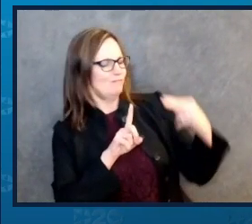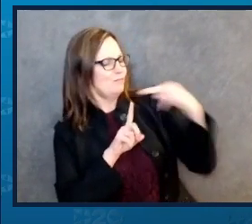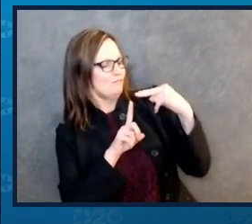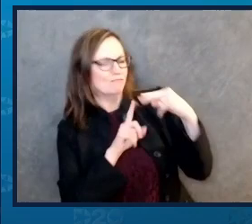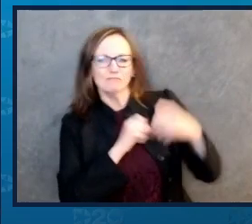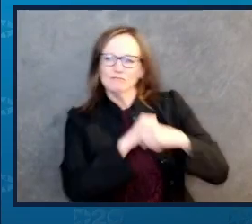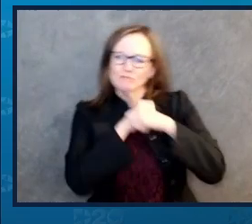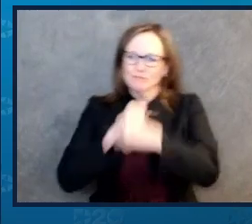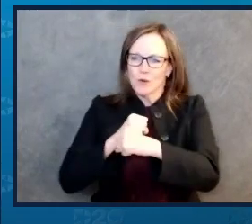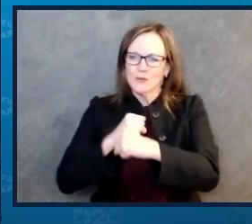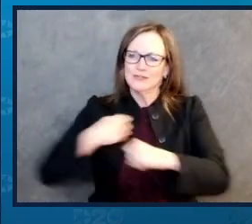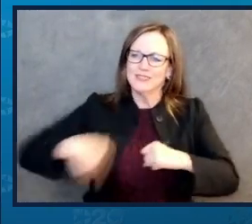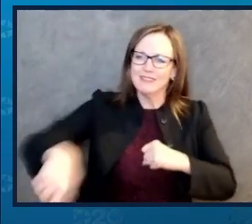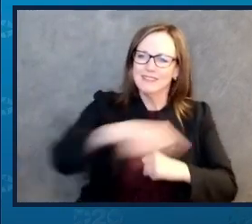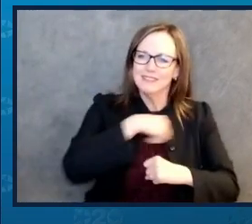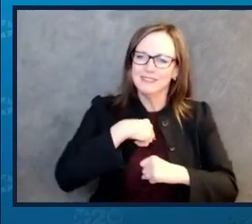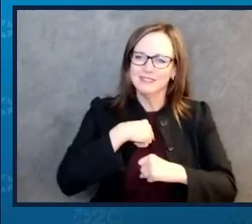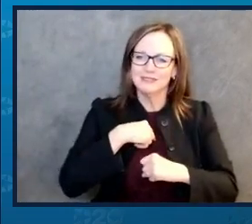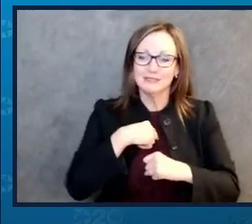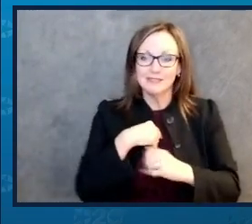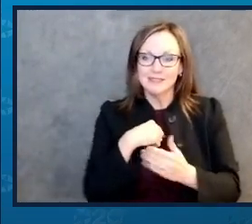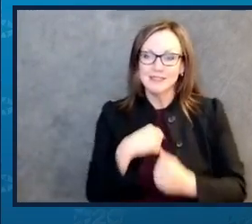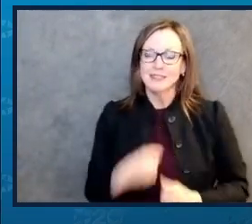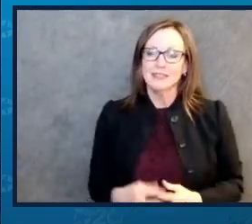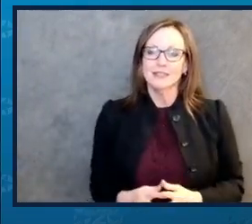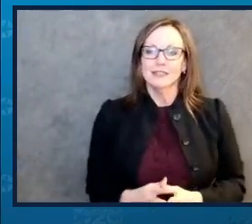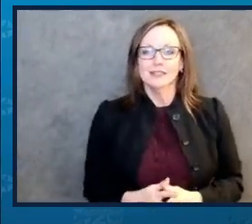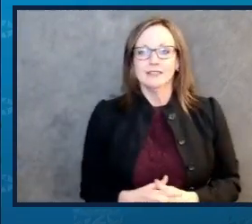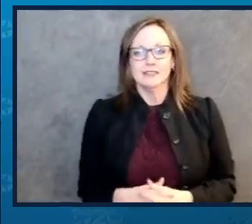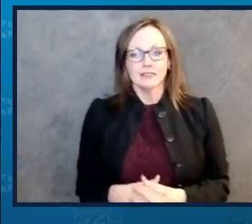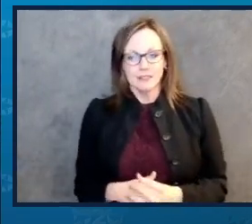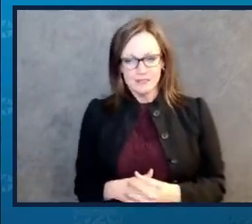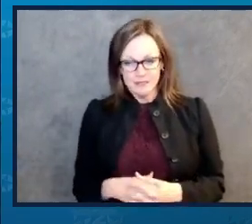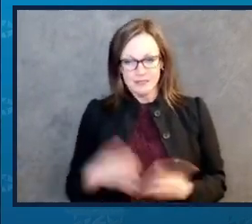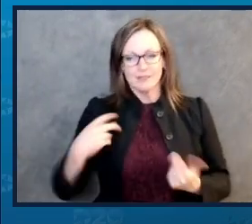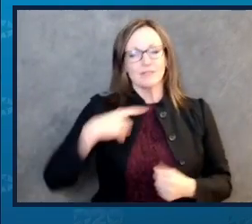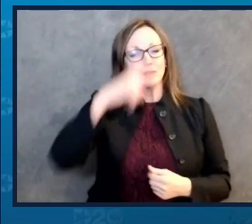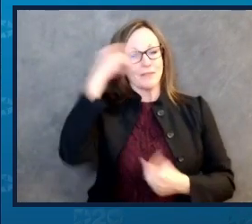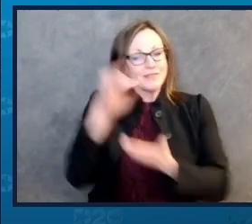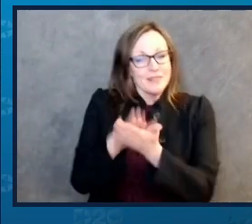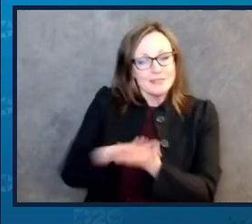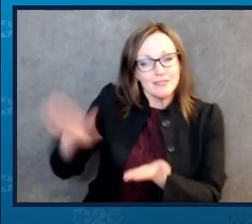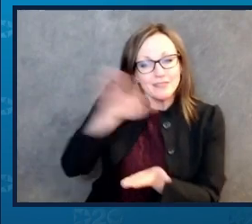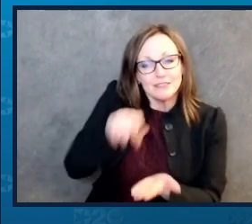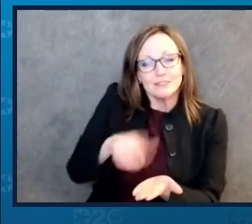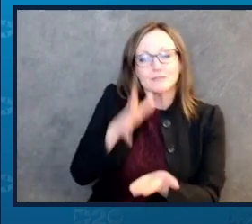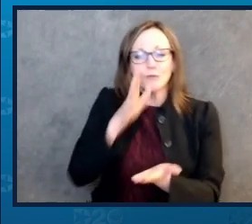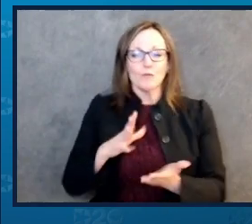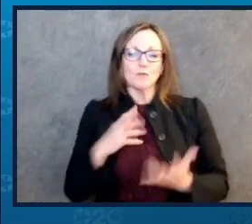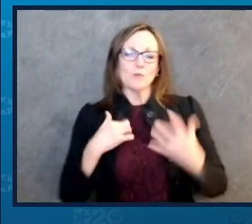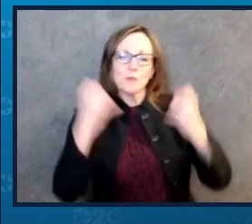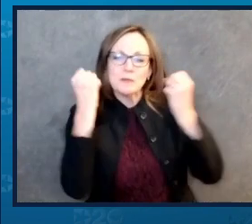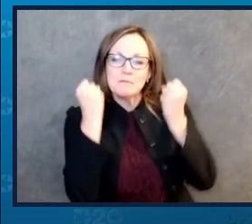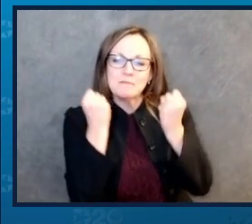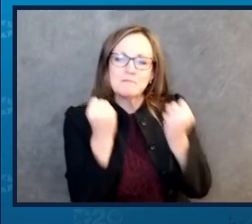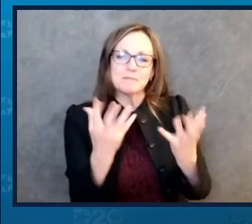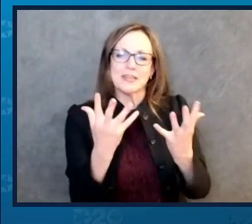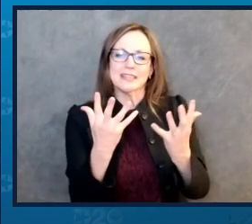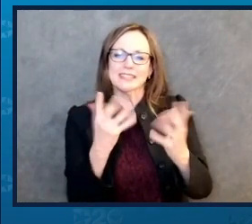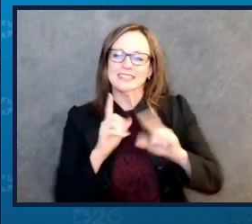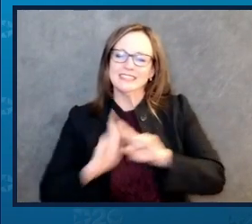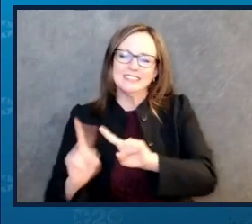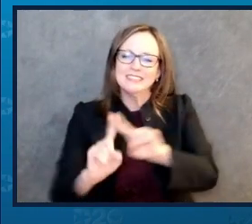SHE IS A WOMAN OF MANY FIRSTS.